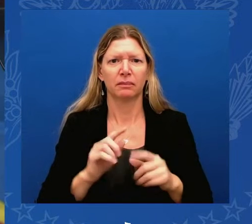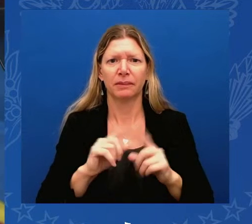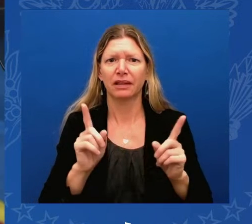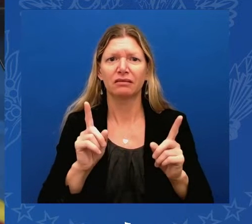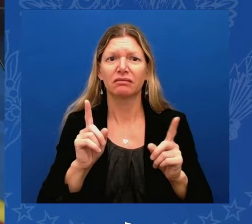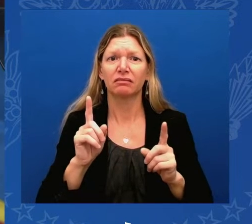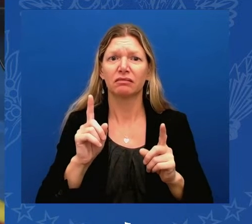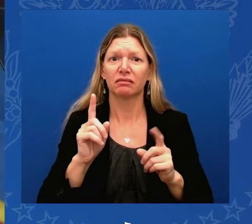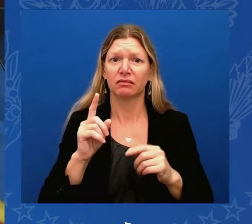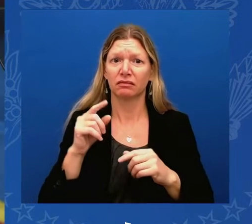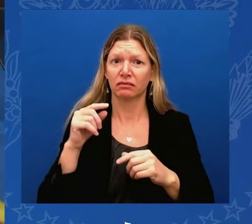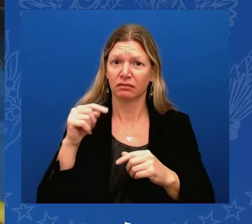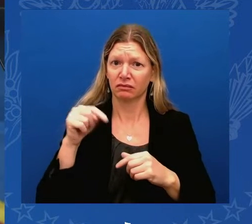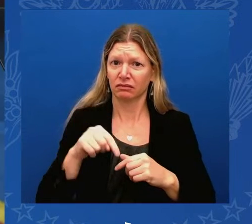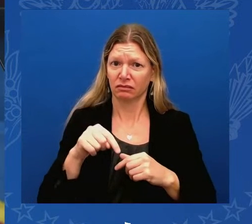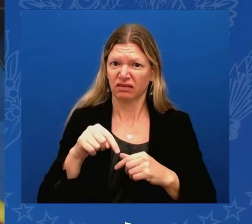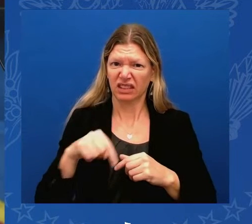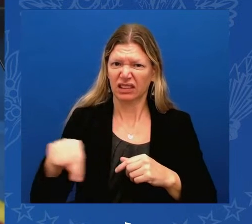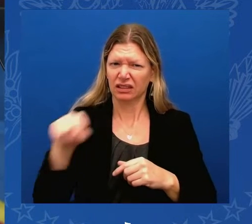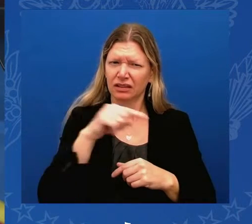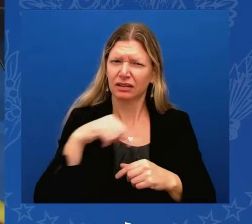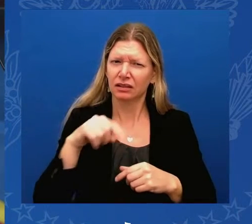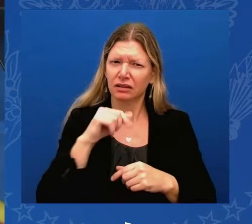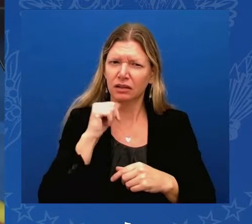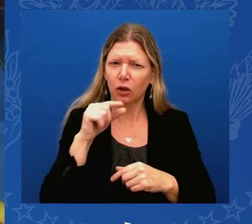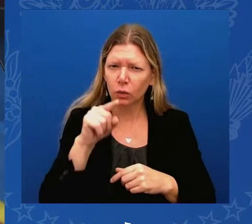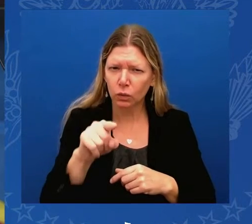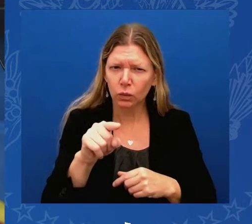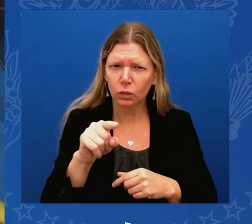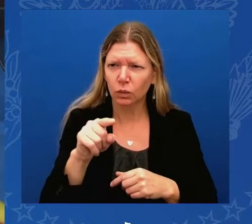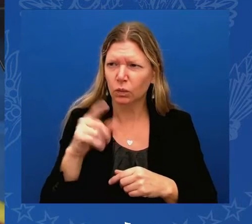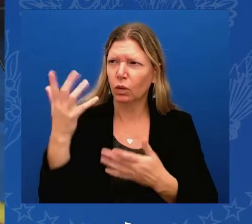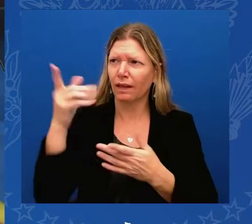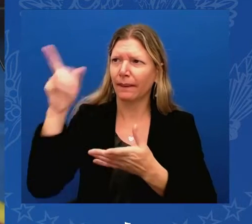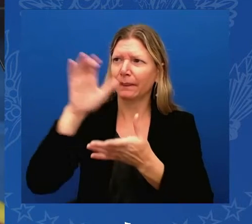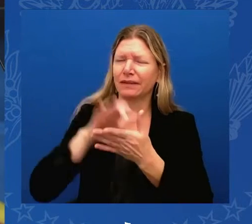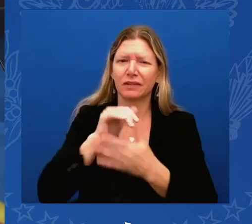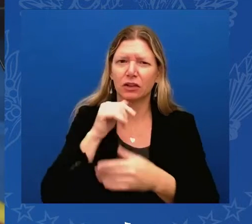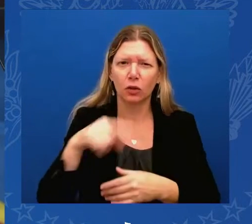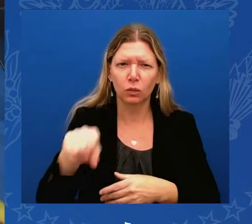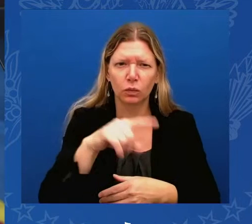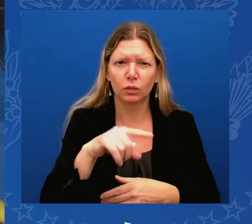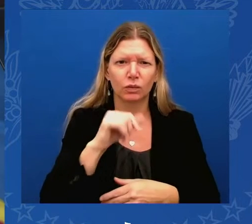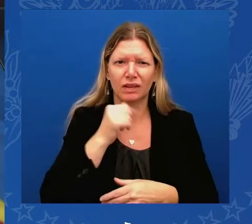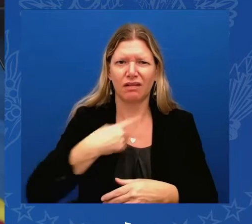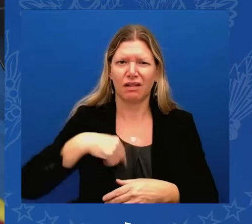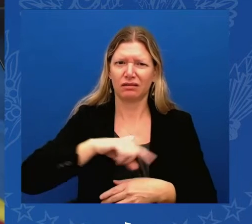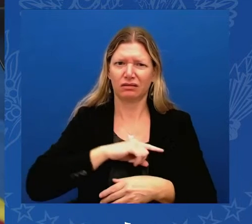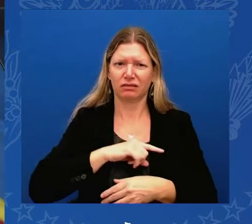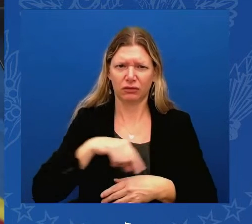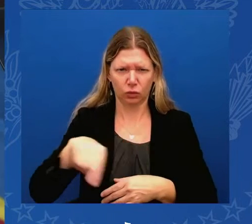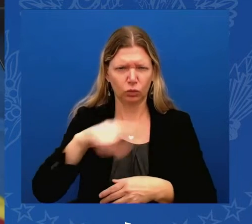what it really means to be a man. Being a man is about the strength of respect and dignity.